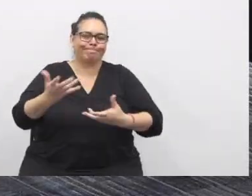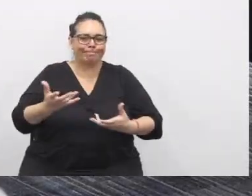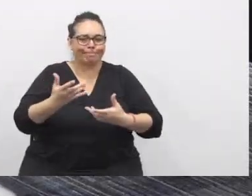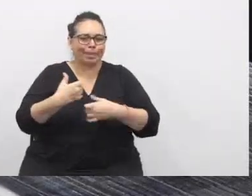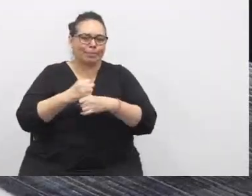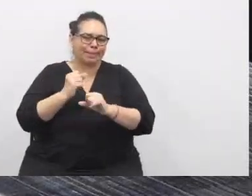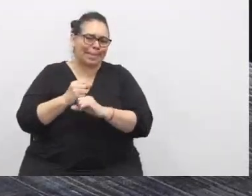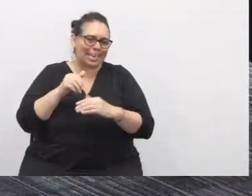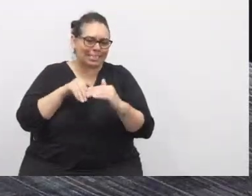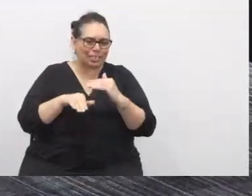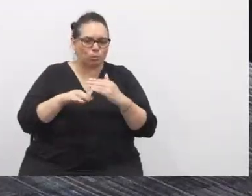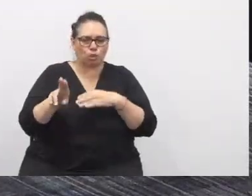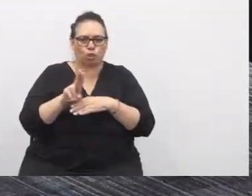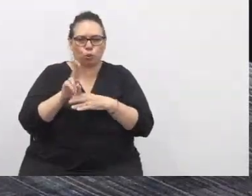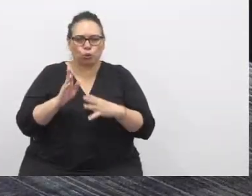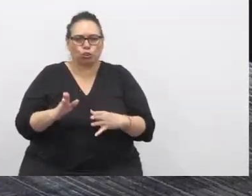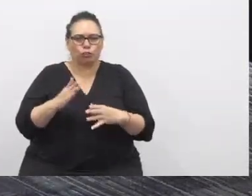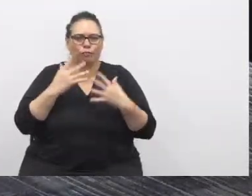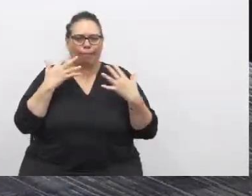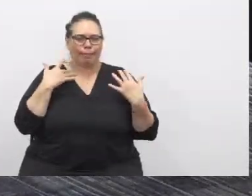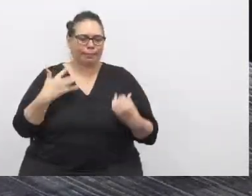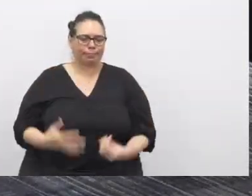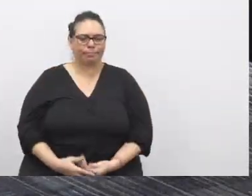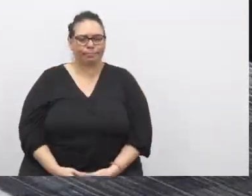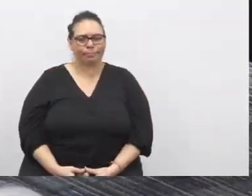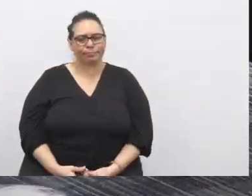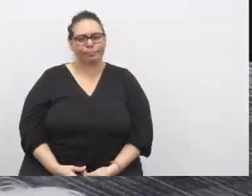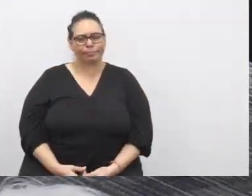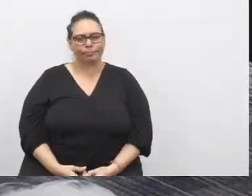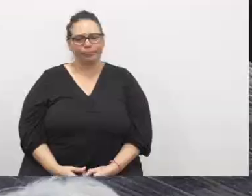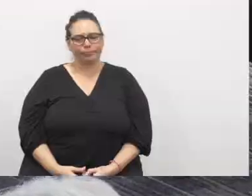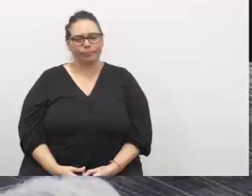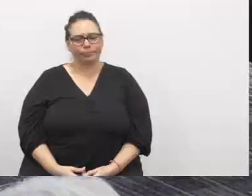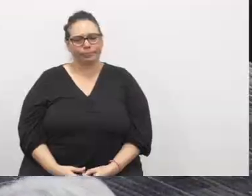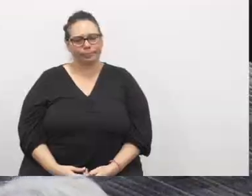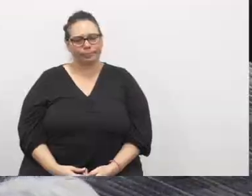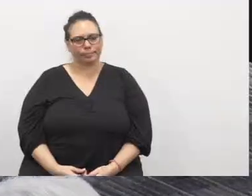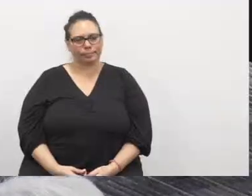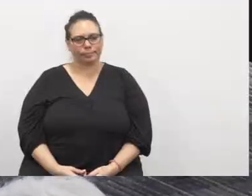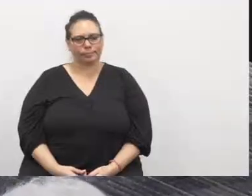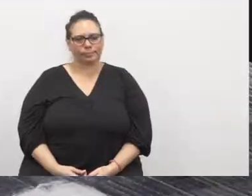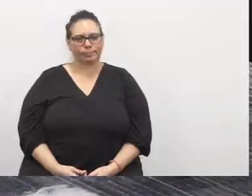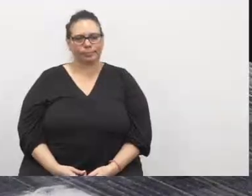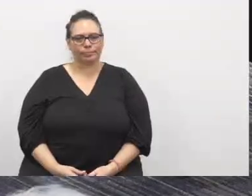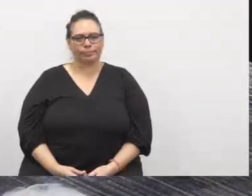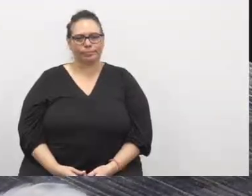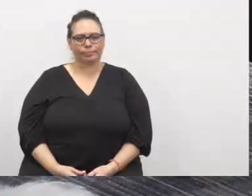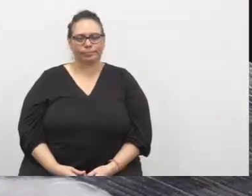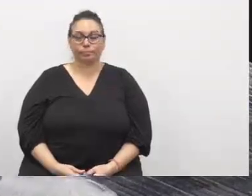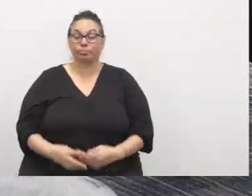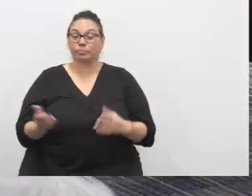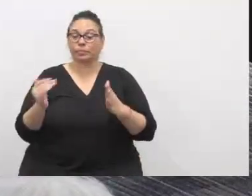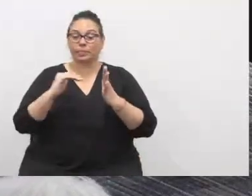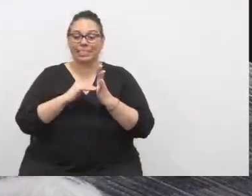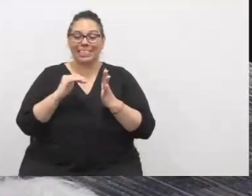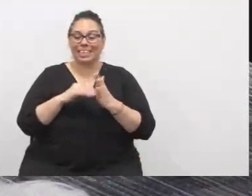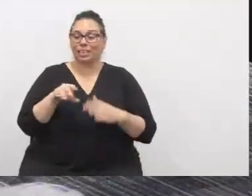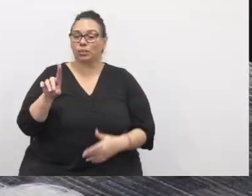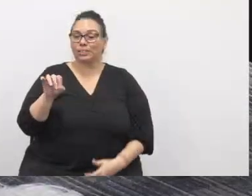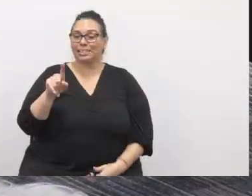and user friendly. So, I would say that's how we use it. Yeah, again, we're very data-rich and we're also resource-rich.